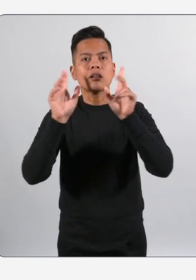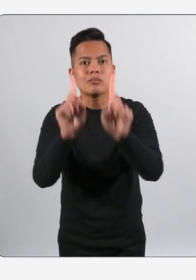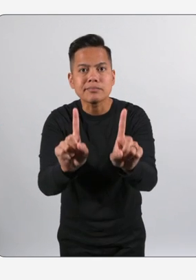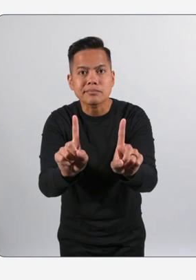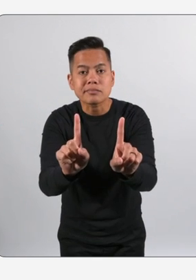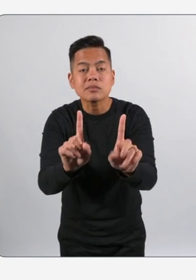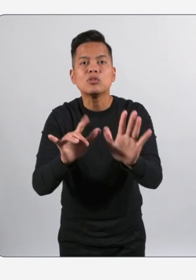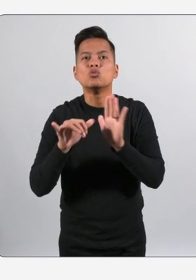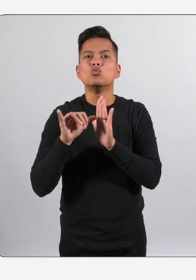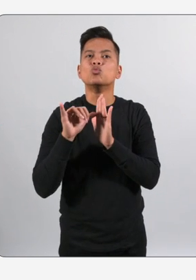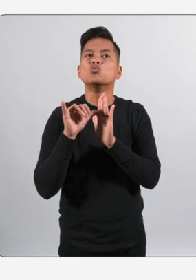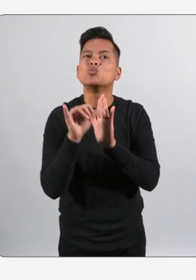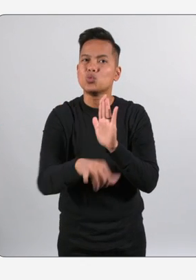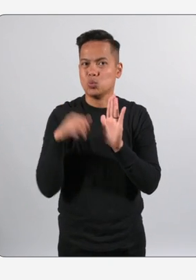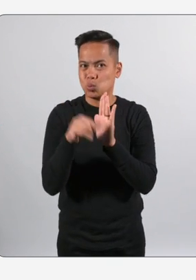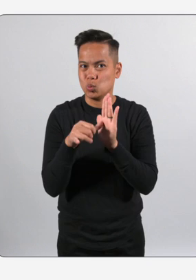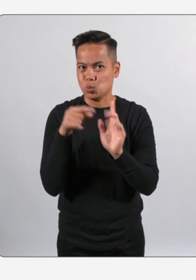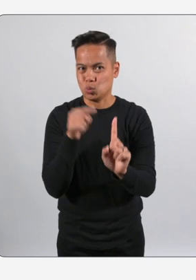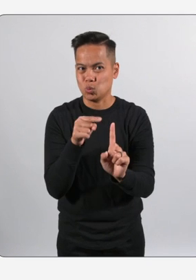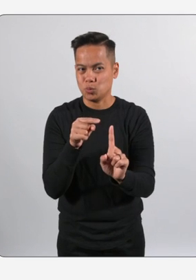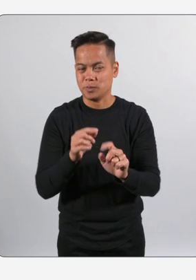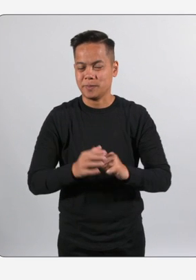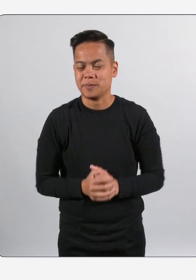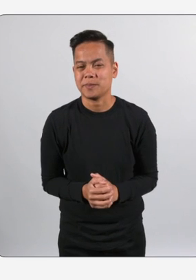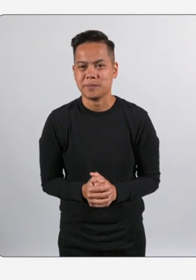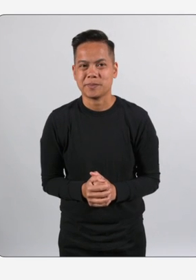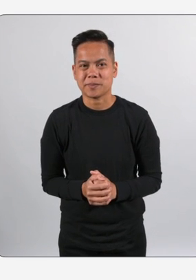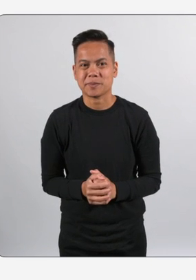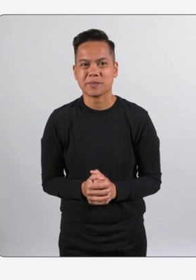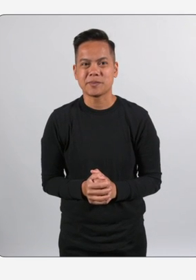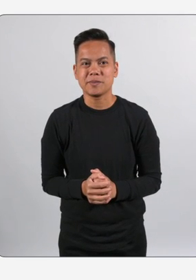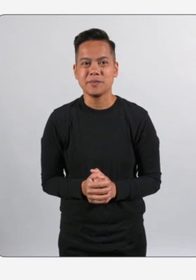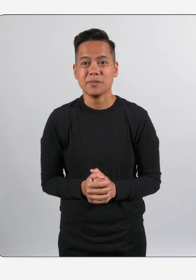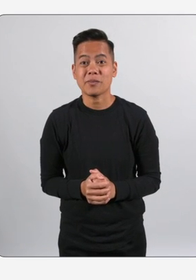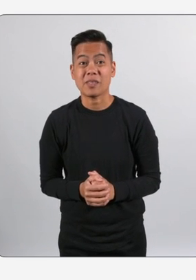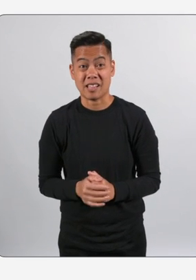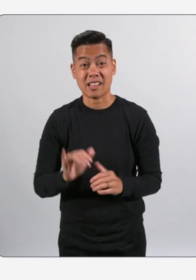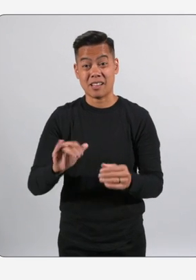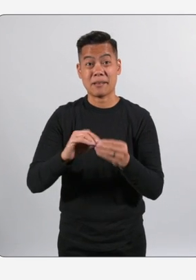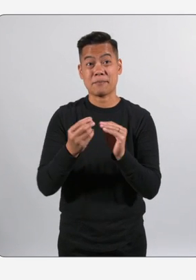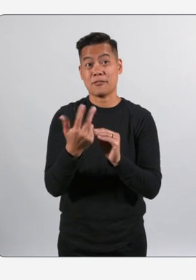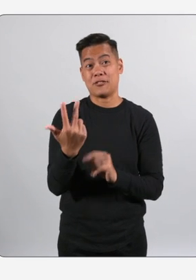We call it YouTube. Trend number three, we're seeing